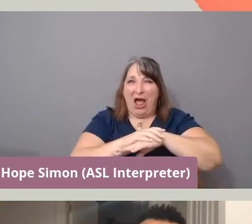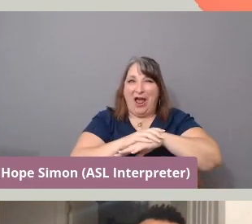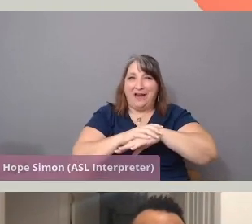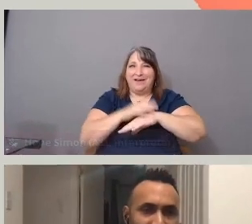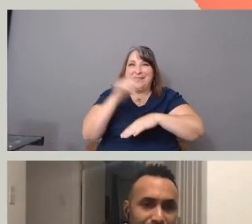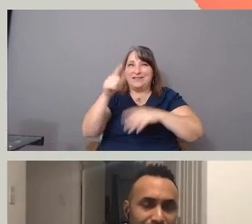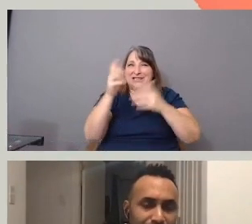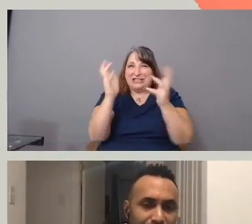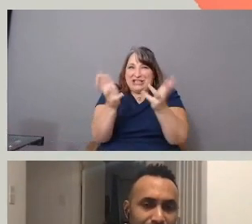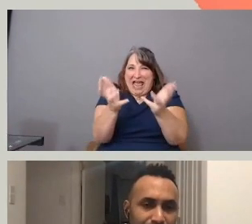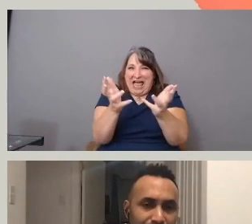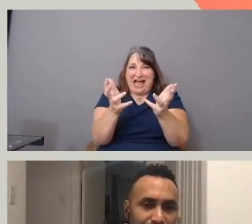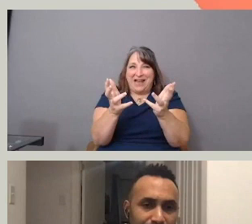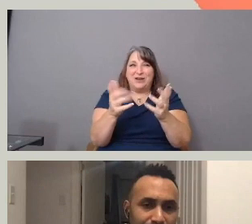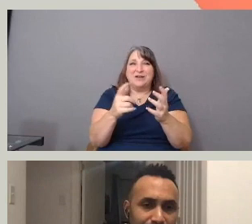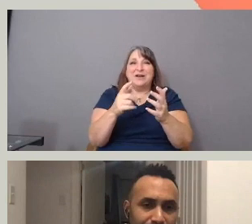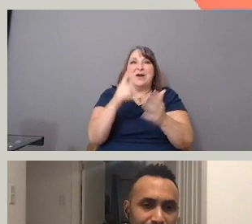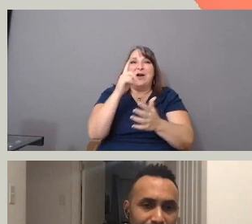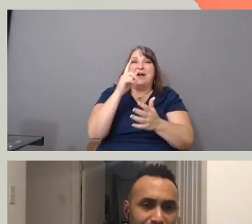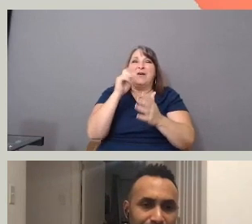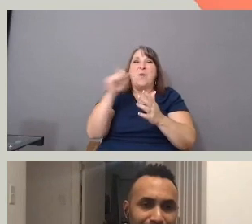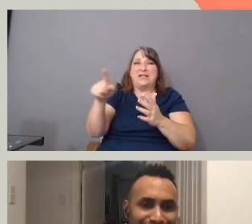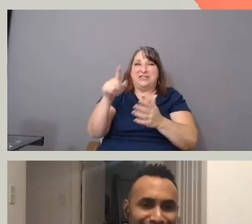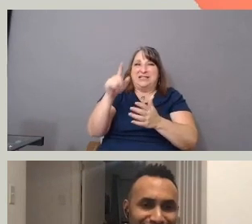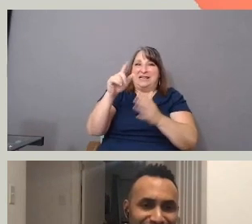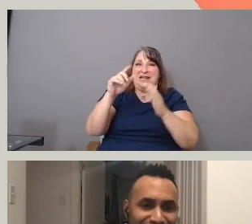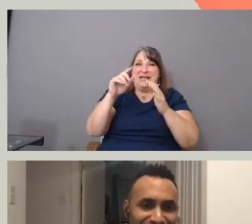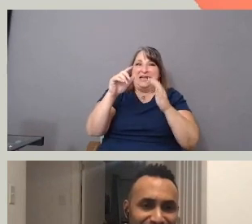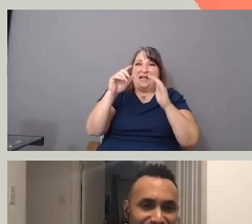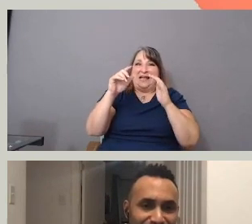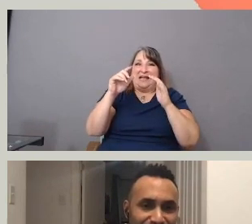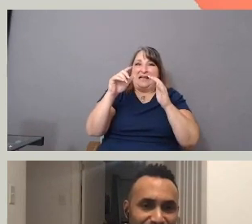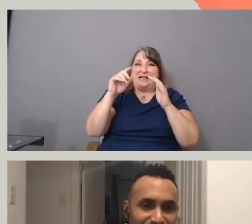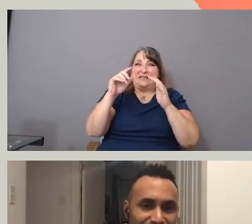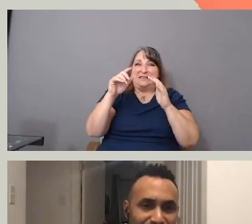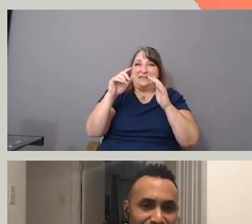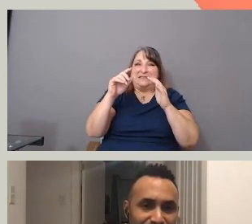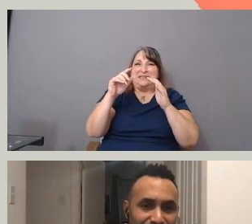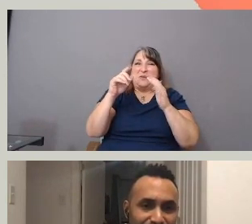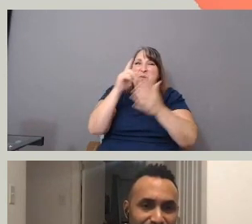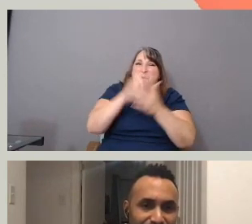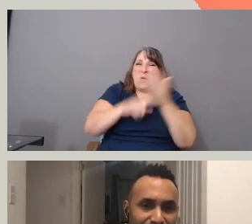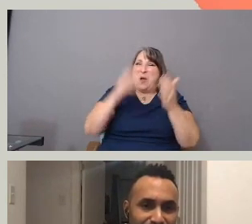What should people be budgeting for this--